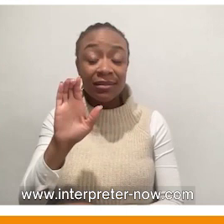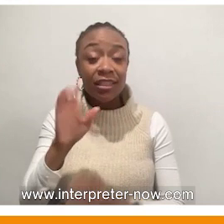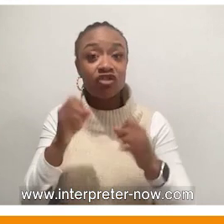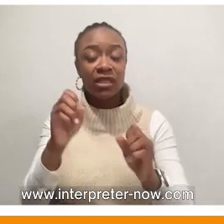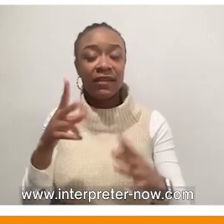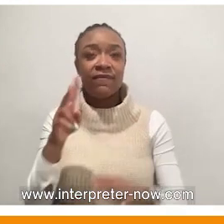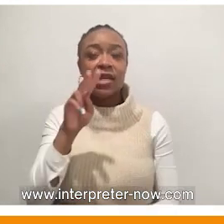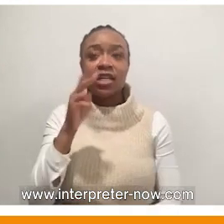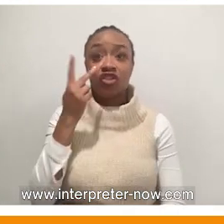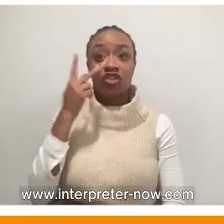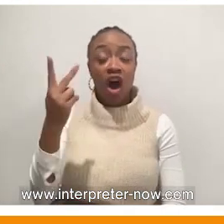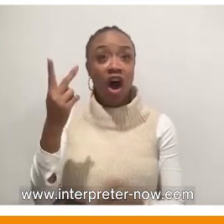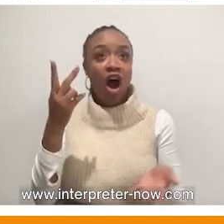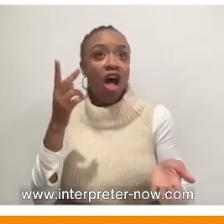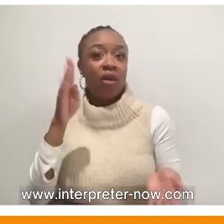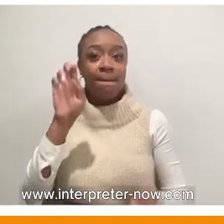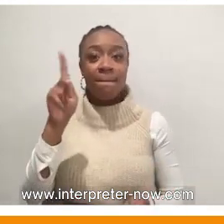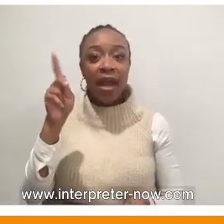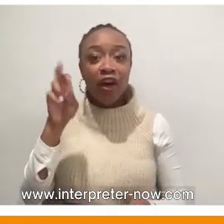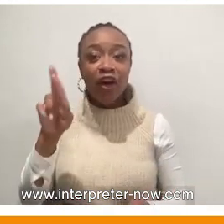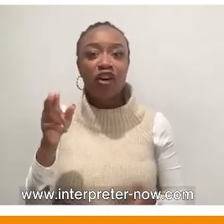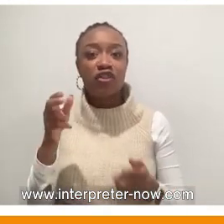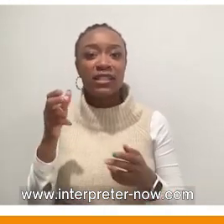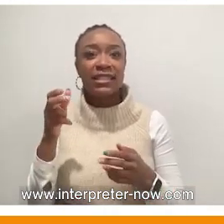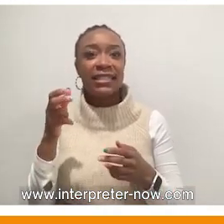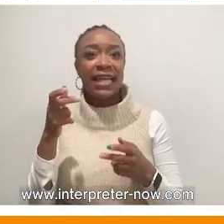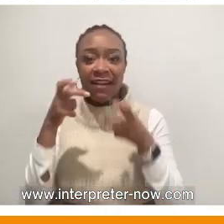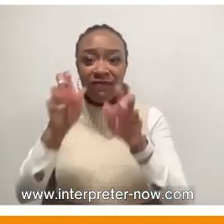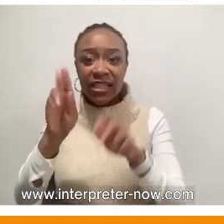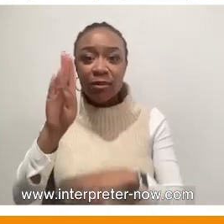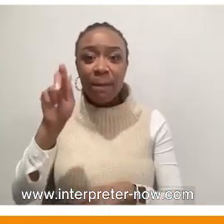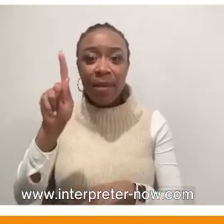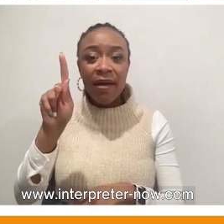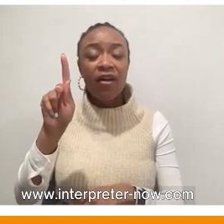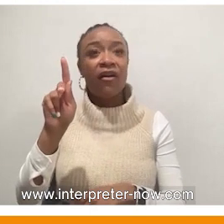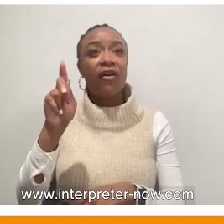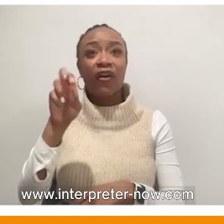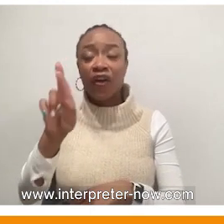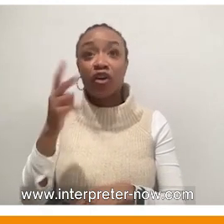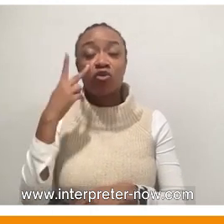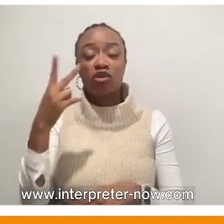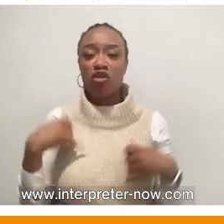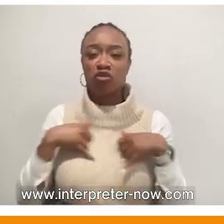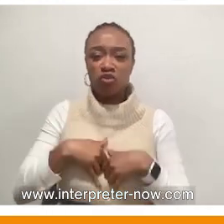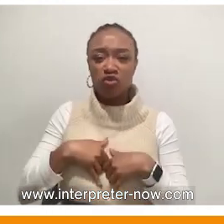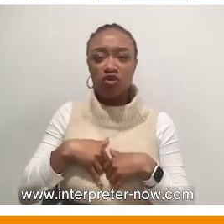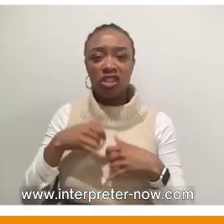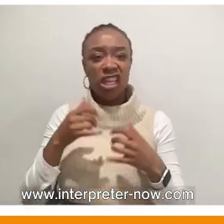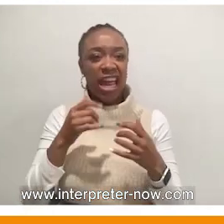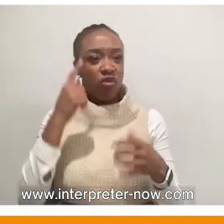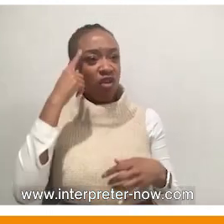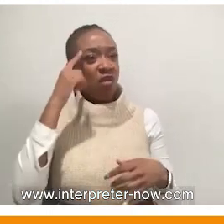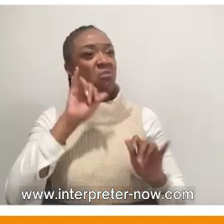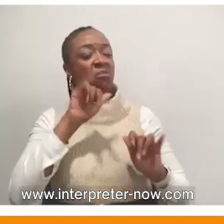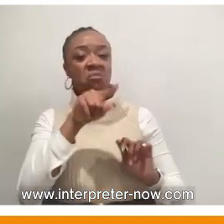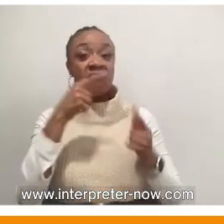financial, the bankers, the investment bankers, and you saw the suits, you saw success.